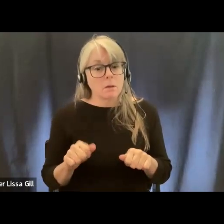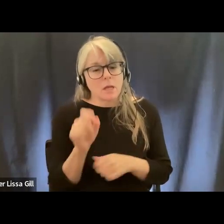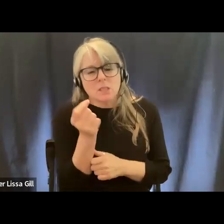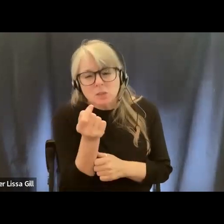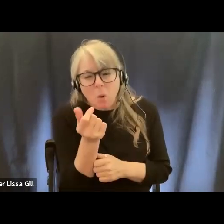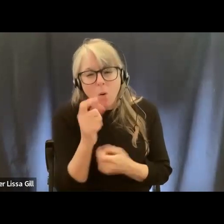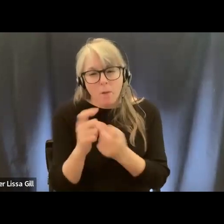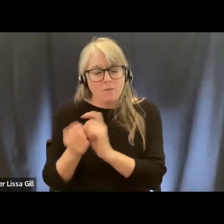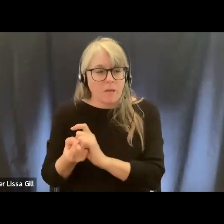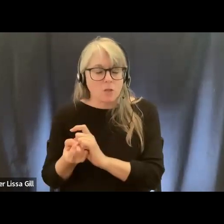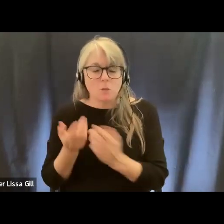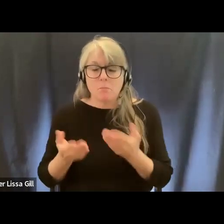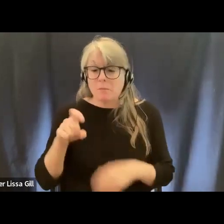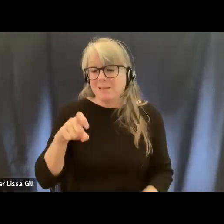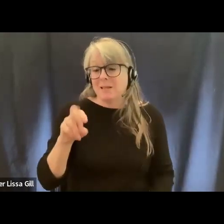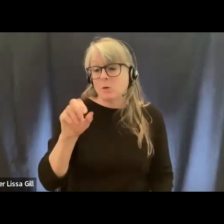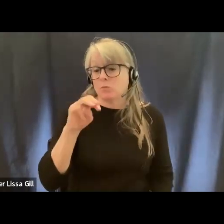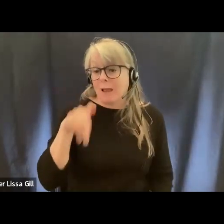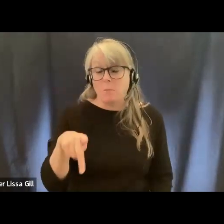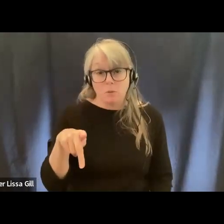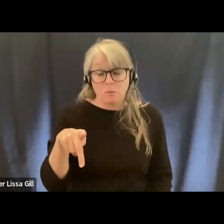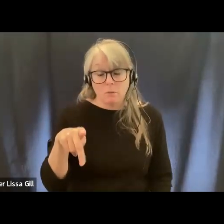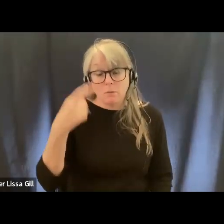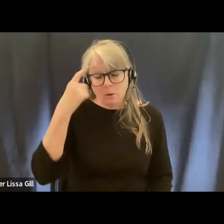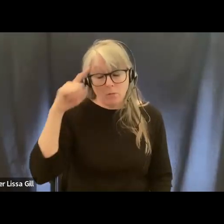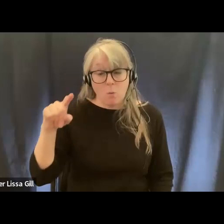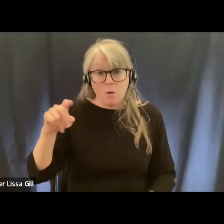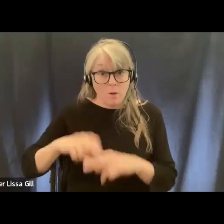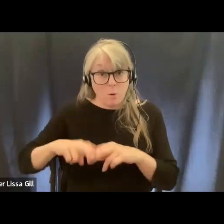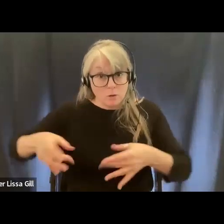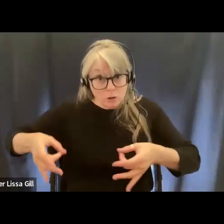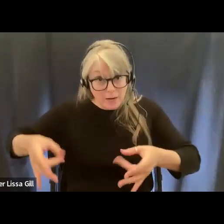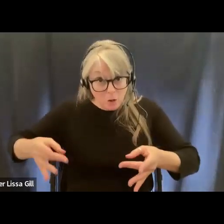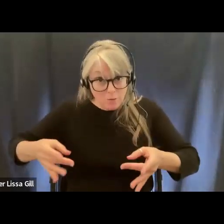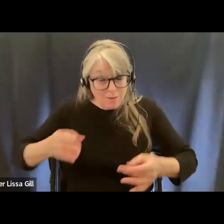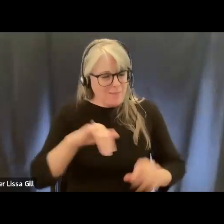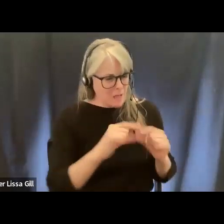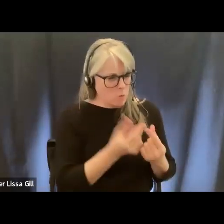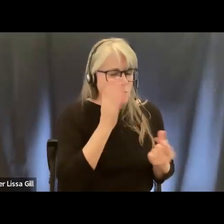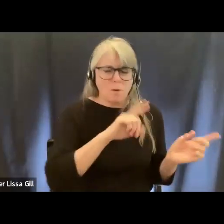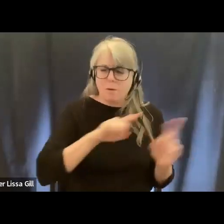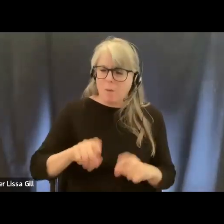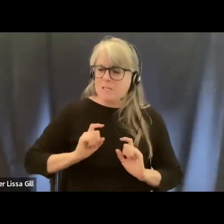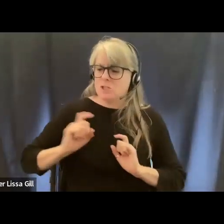Say they need a ramp for their wheelchair. Those carpenters for Christ will come and donate their time and the materials and build them for them.